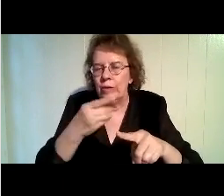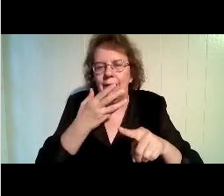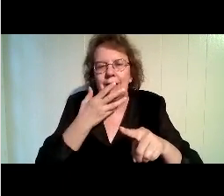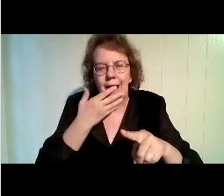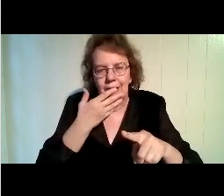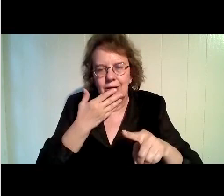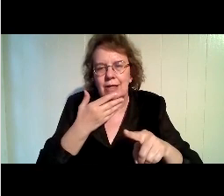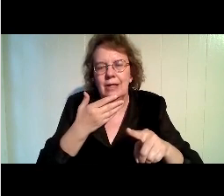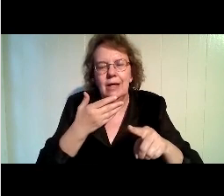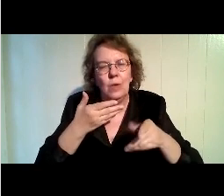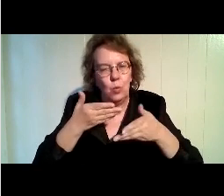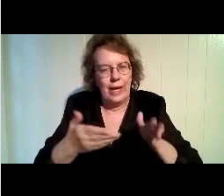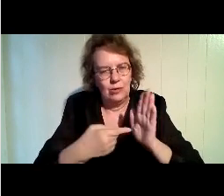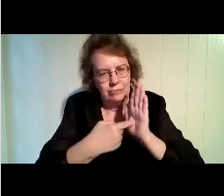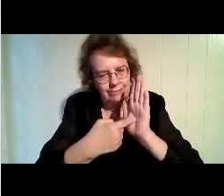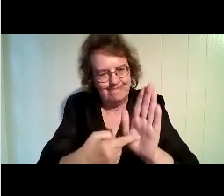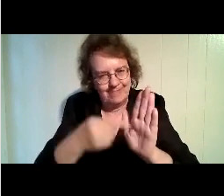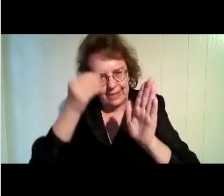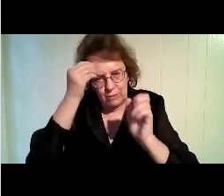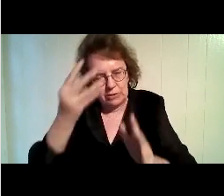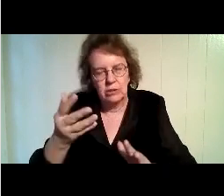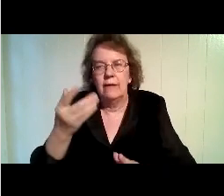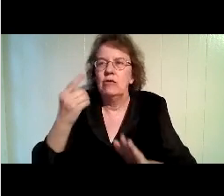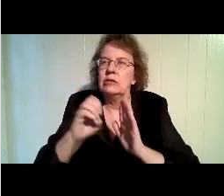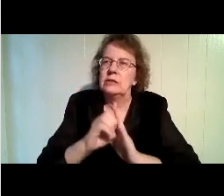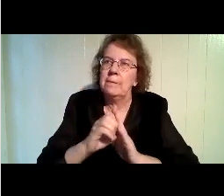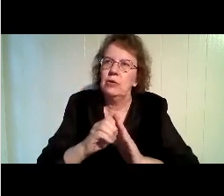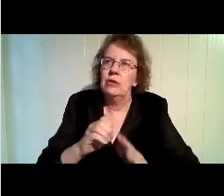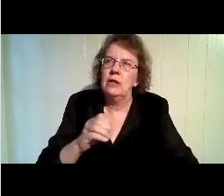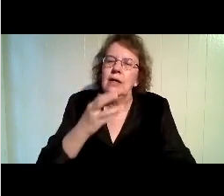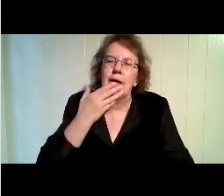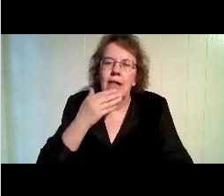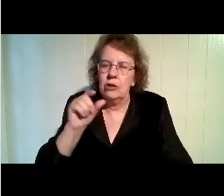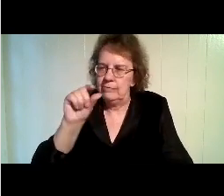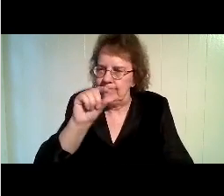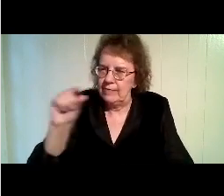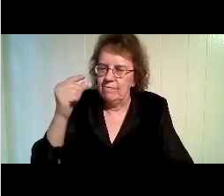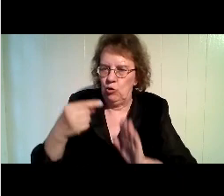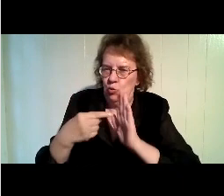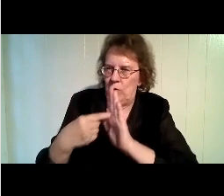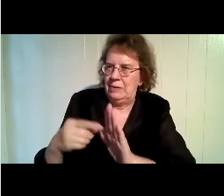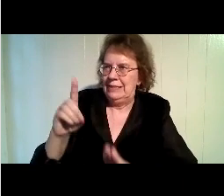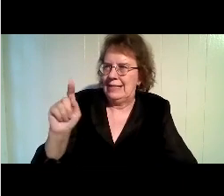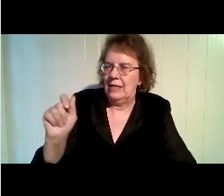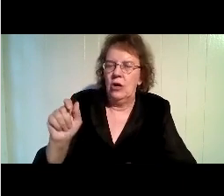of conveying information. So, for example, if you are color coding to represent data, try also using shapes and alternate